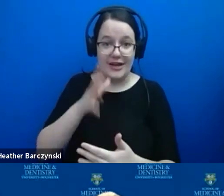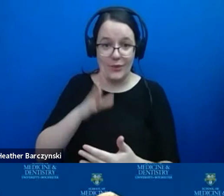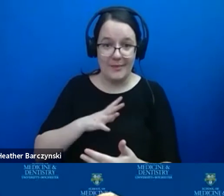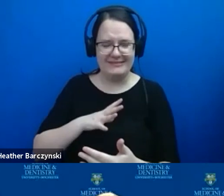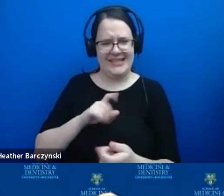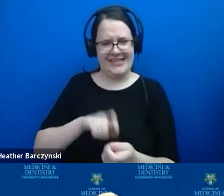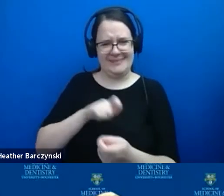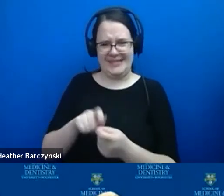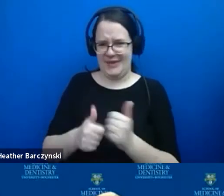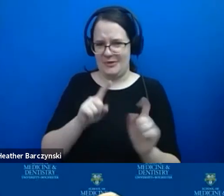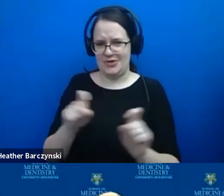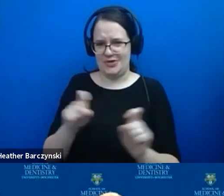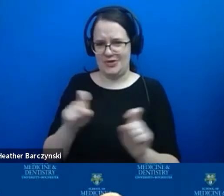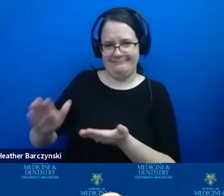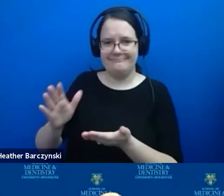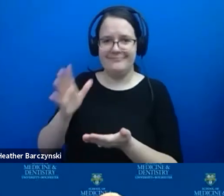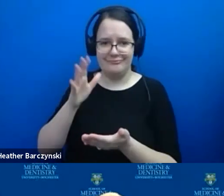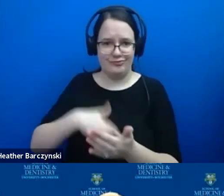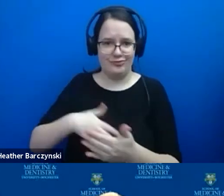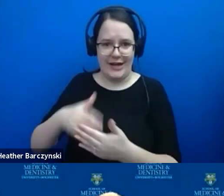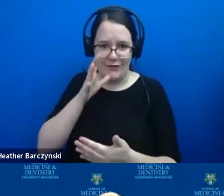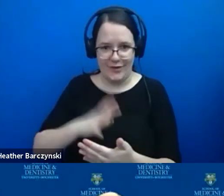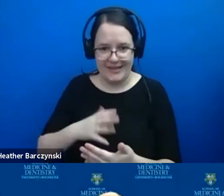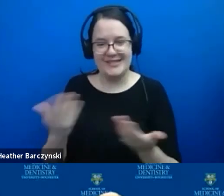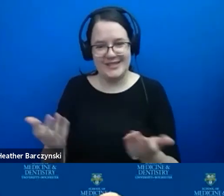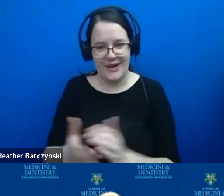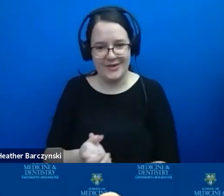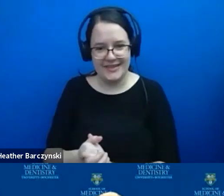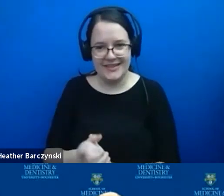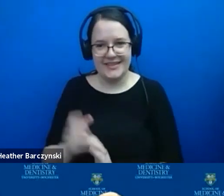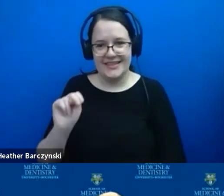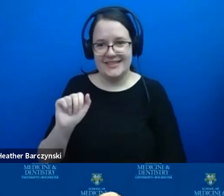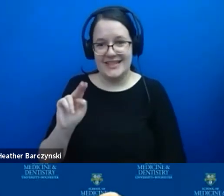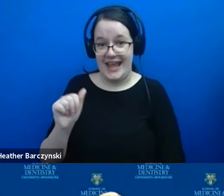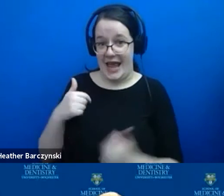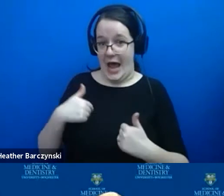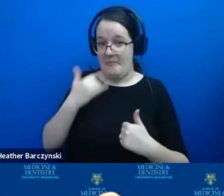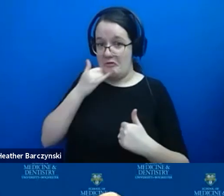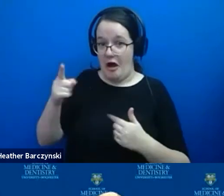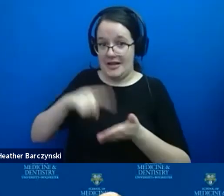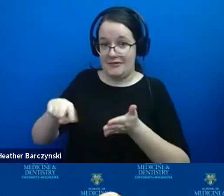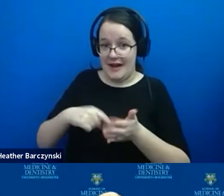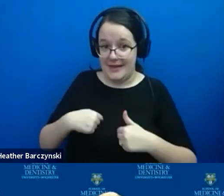so it's it's uh and nana can can uh correct me if i'm wrong but the acip basically said it's going